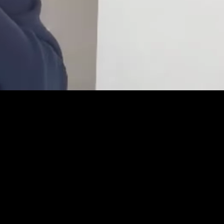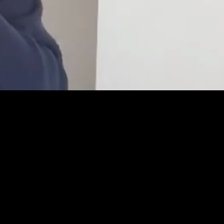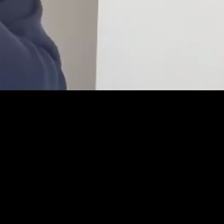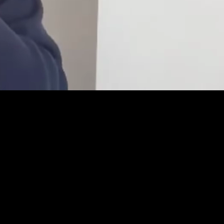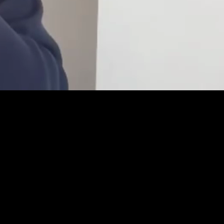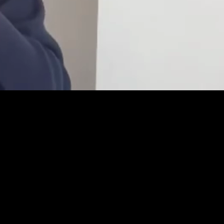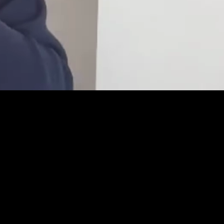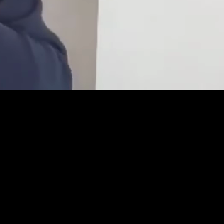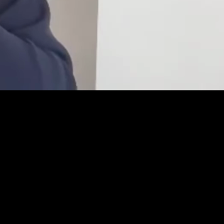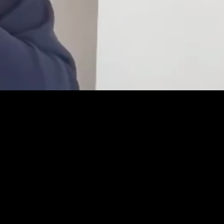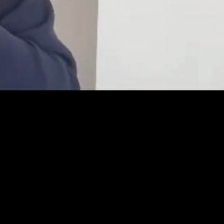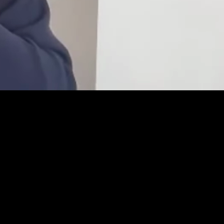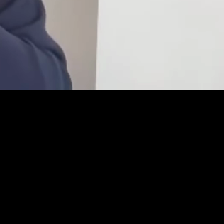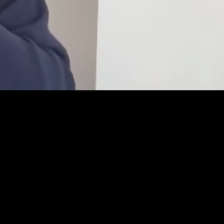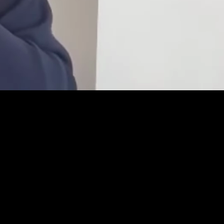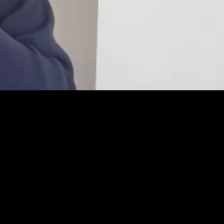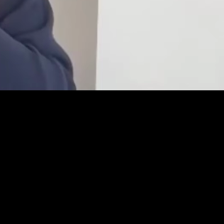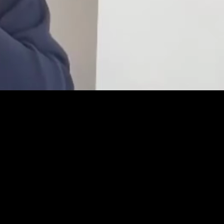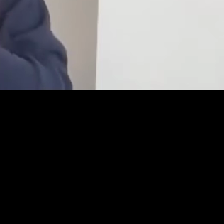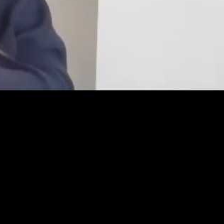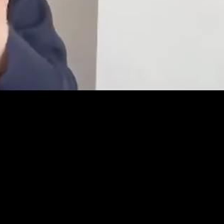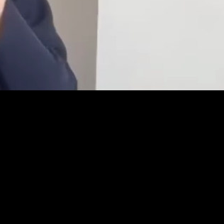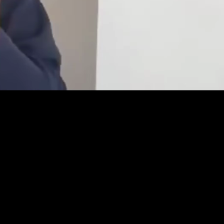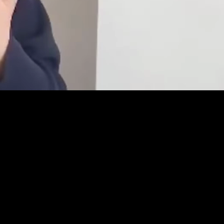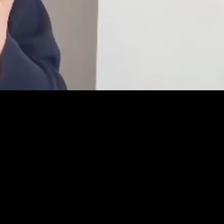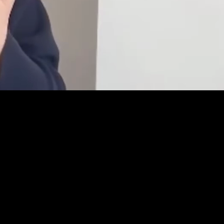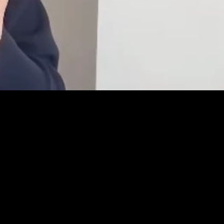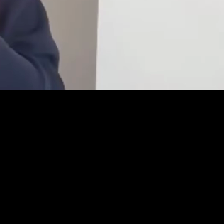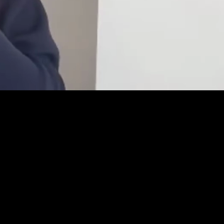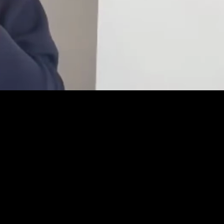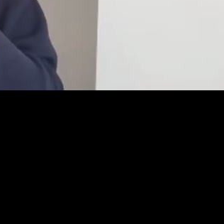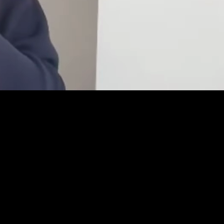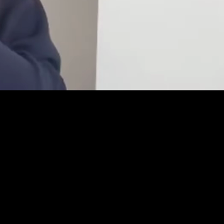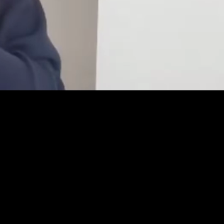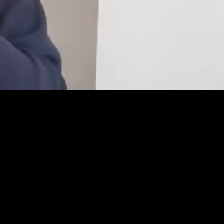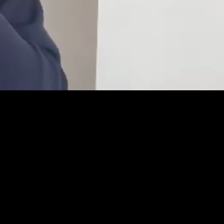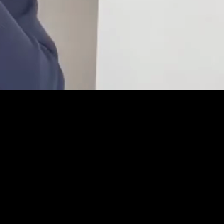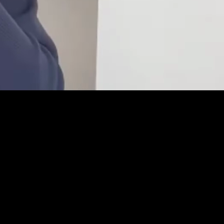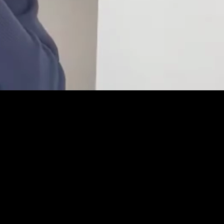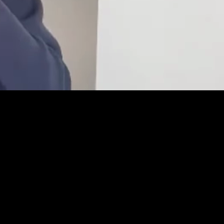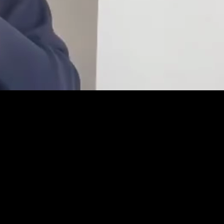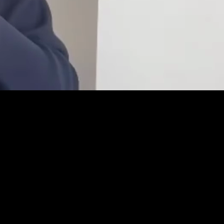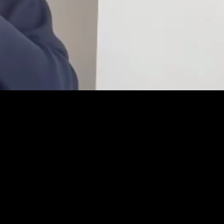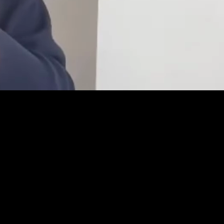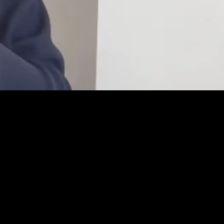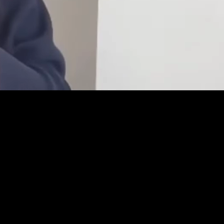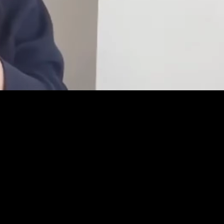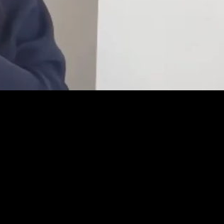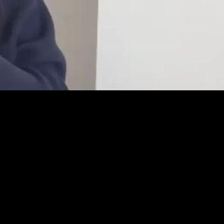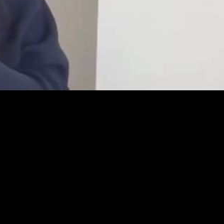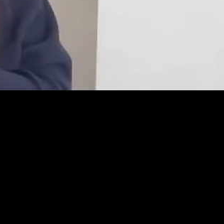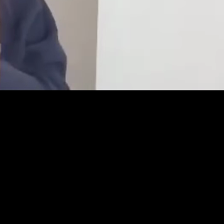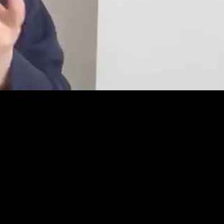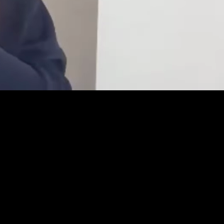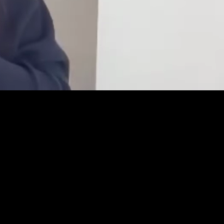Could you go into a bit more detail about how you can add things like Google Analytics to the site? Yes, absolutely. Squarespace definitely,